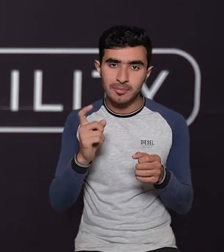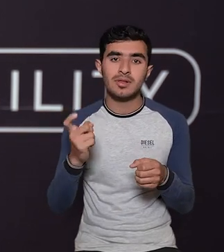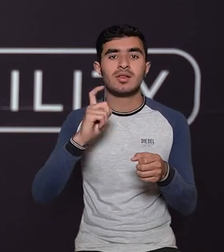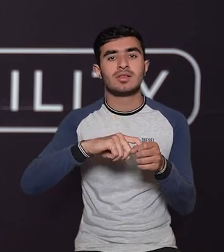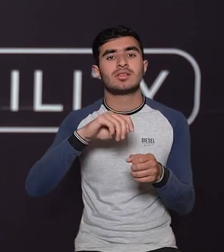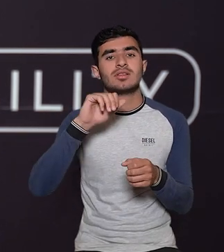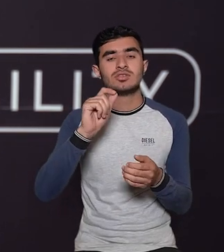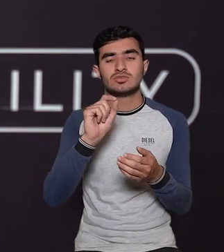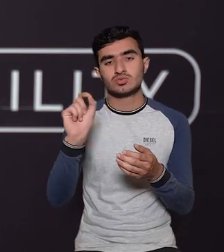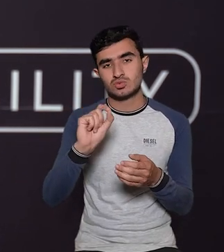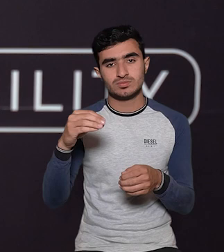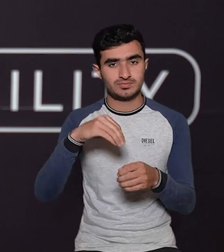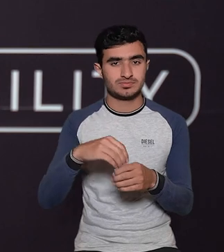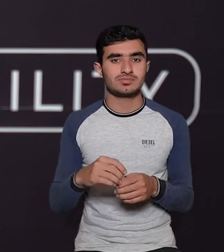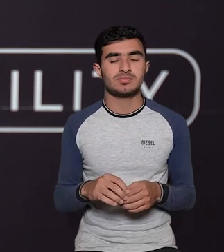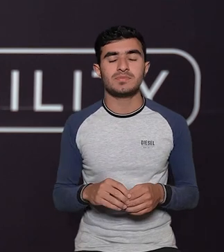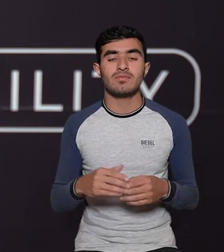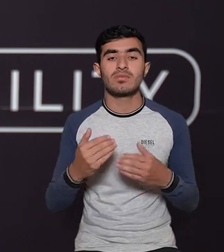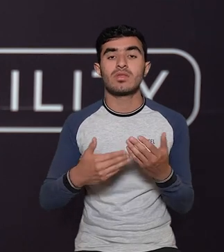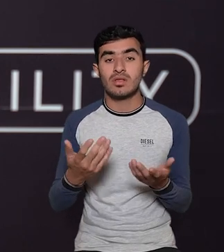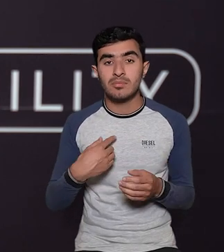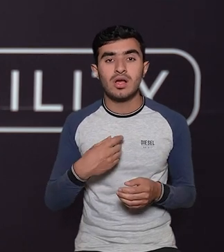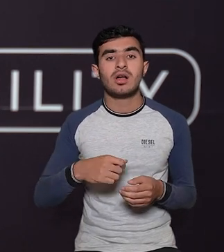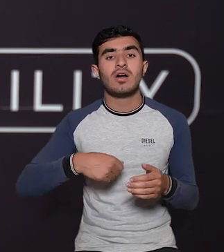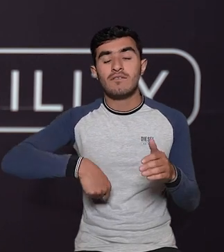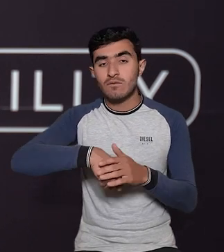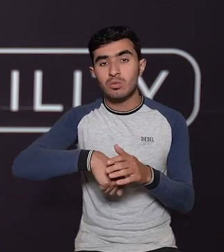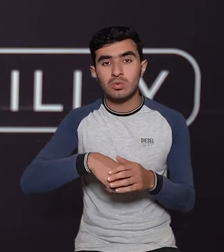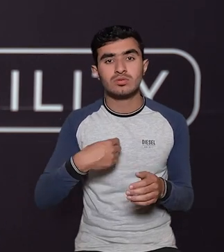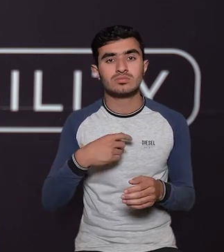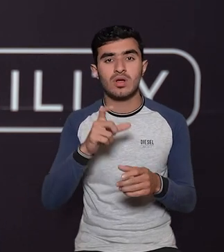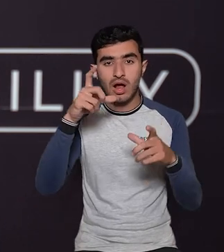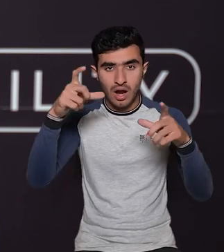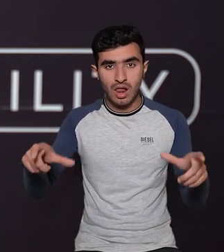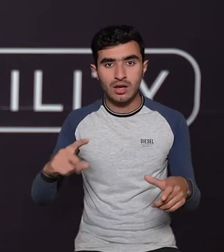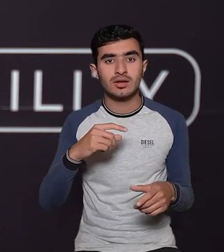I played football in Model Town and I remember that my mother used to walk in the ground